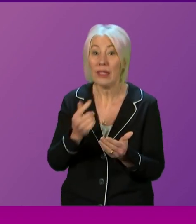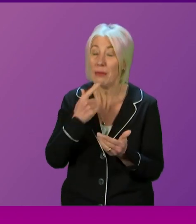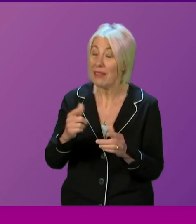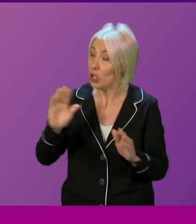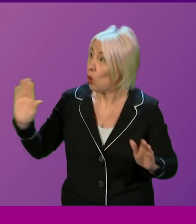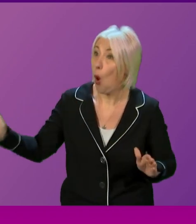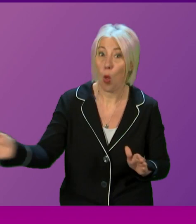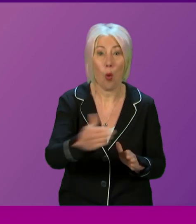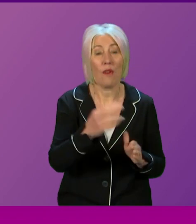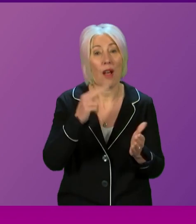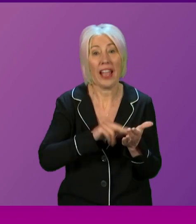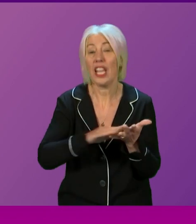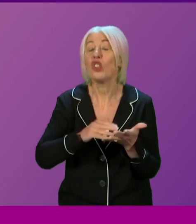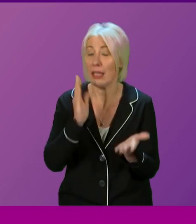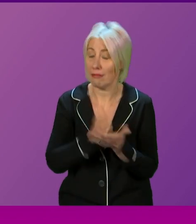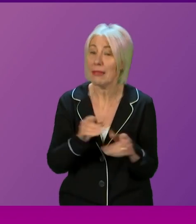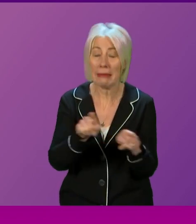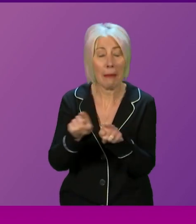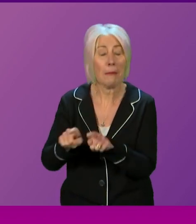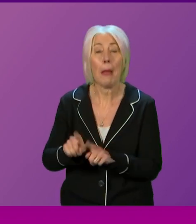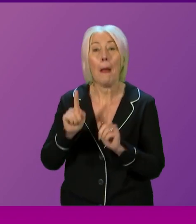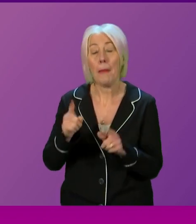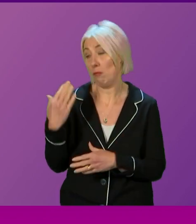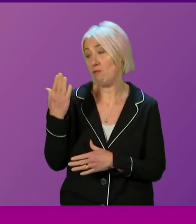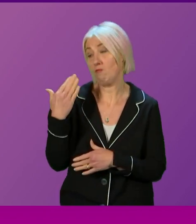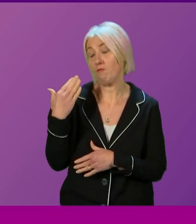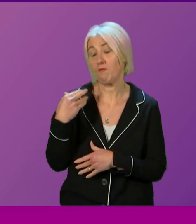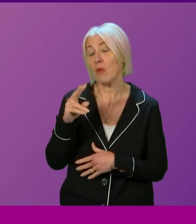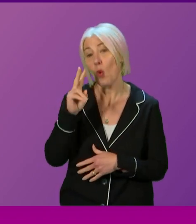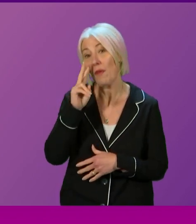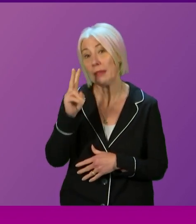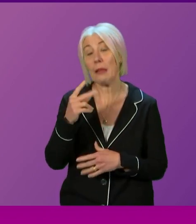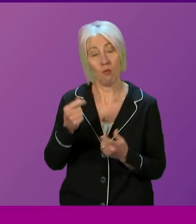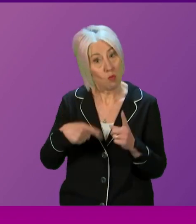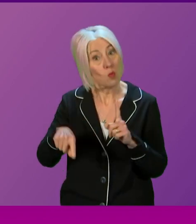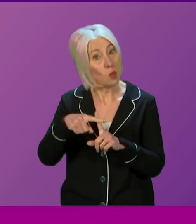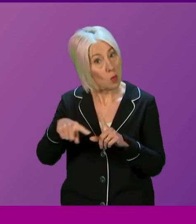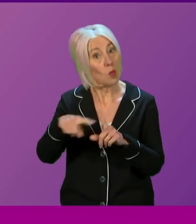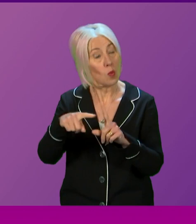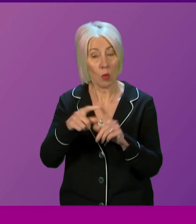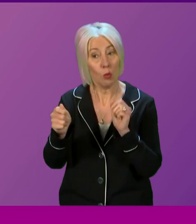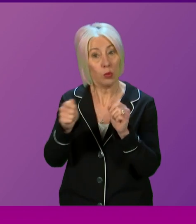months, we have seen some very positive changes in waiting lists.